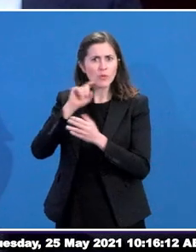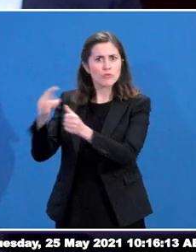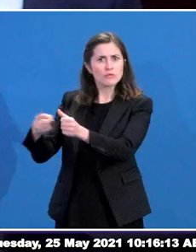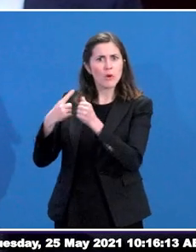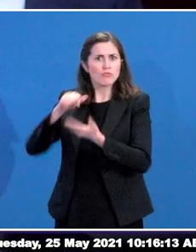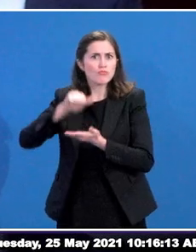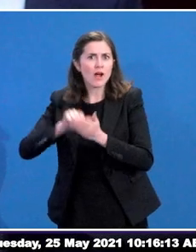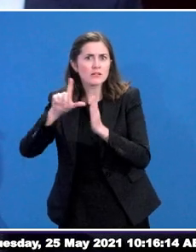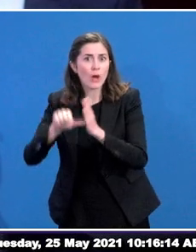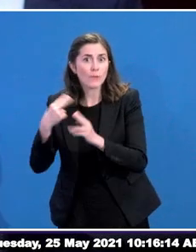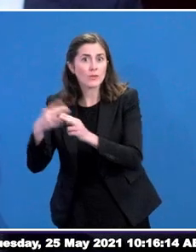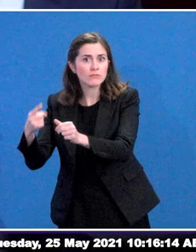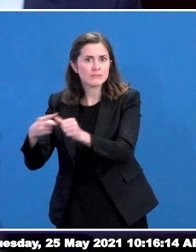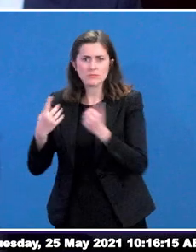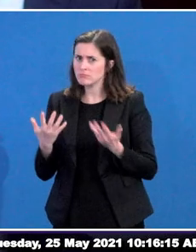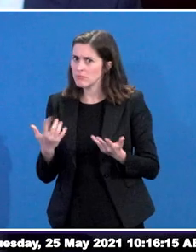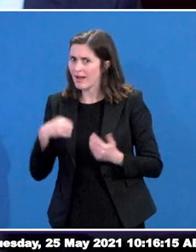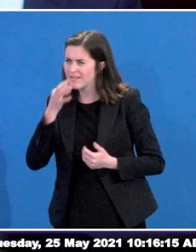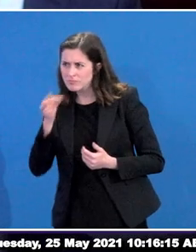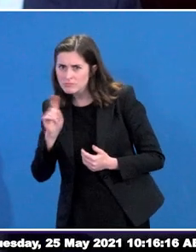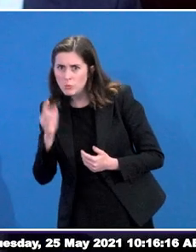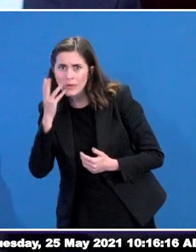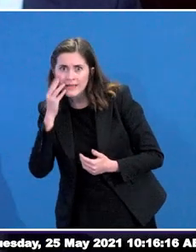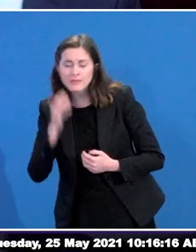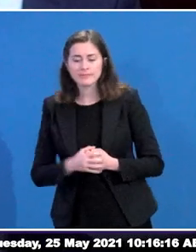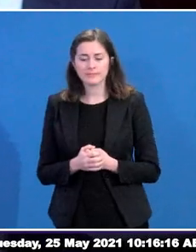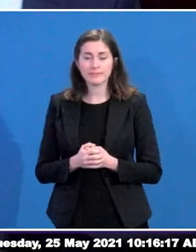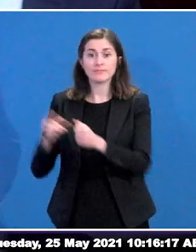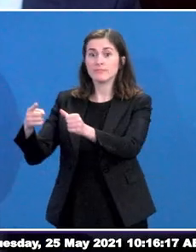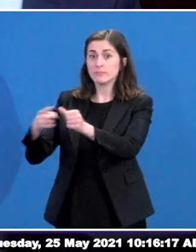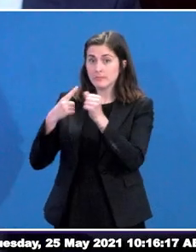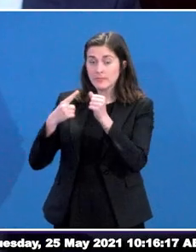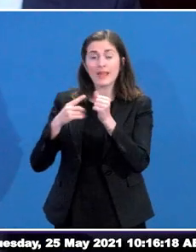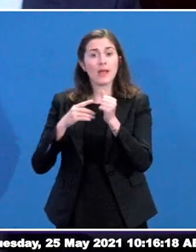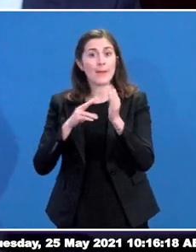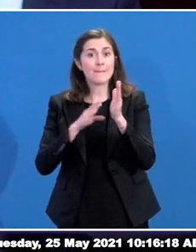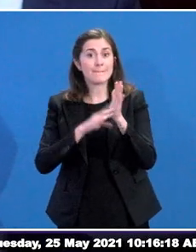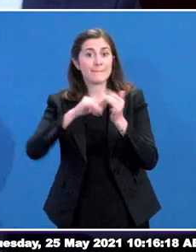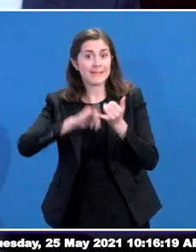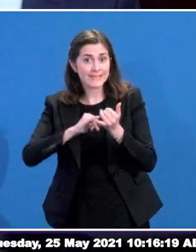So, and the response from Ms Luff on the 22nd of March,